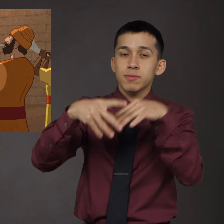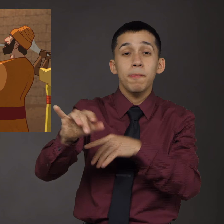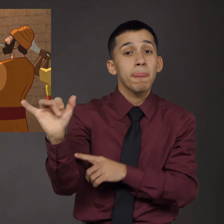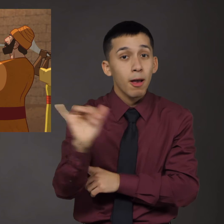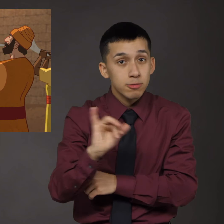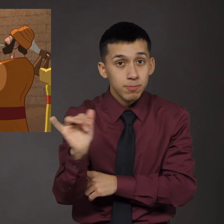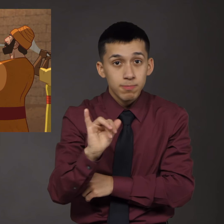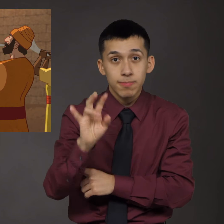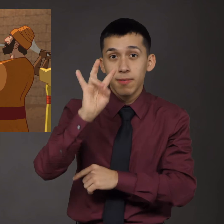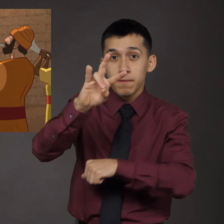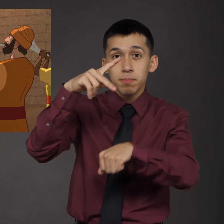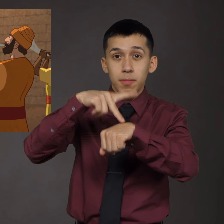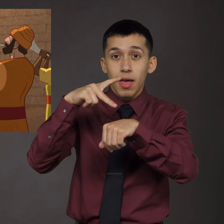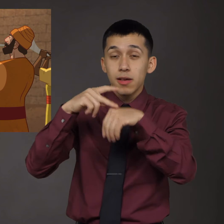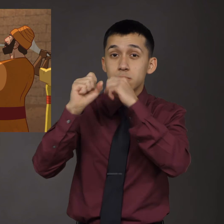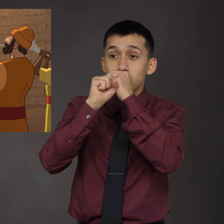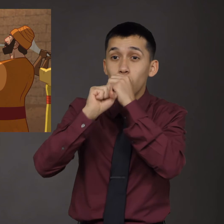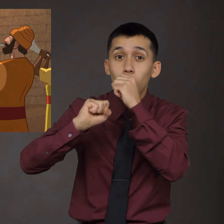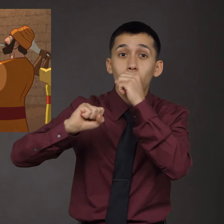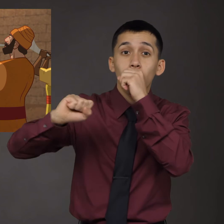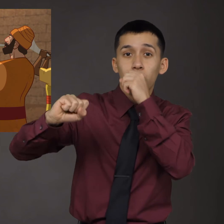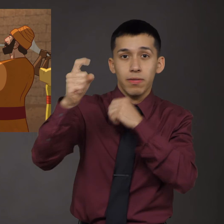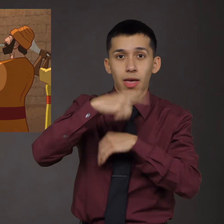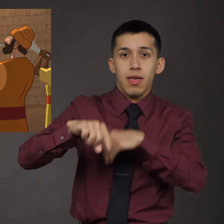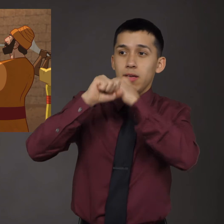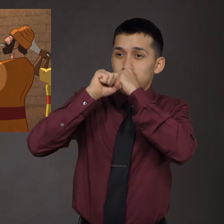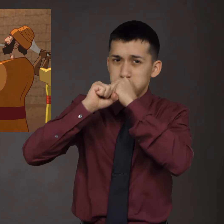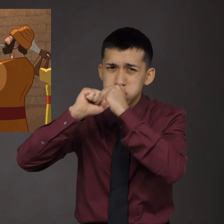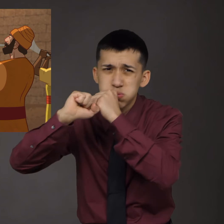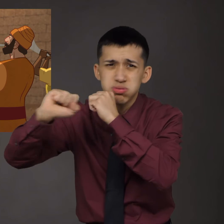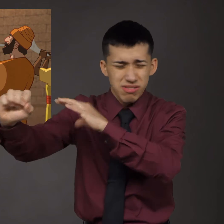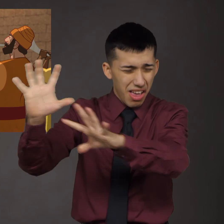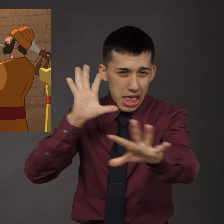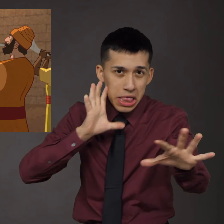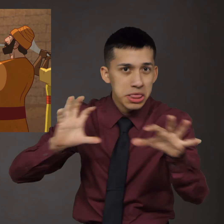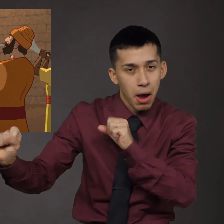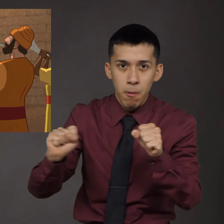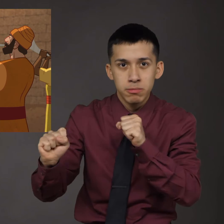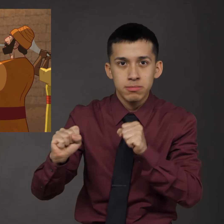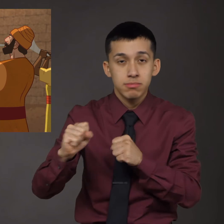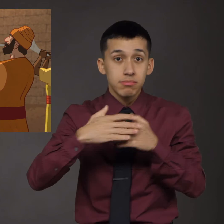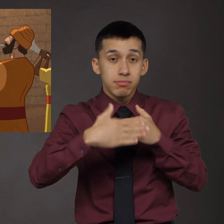and seven priests blew their horns.